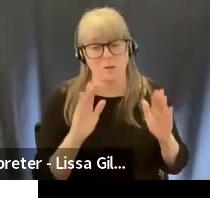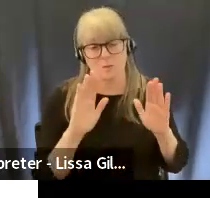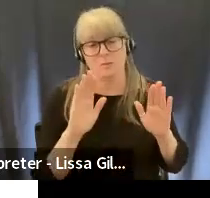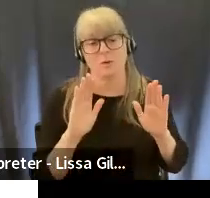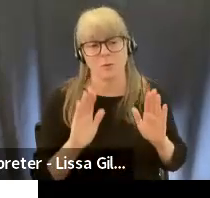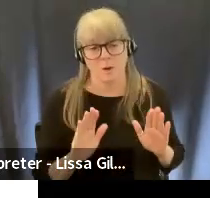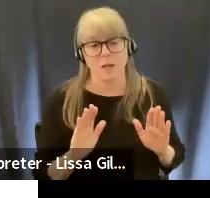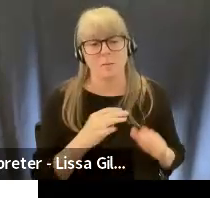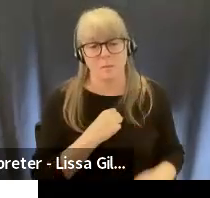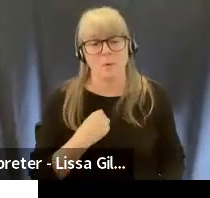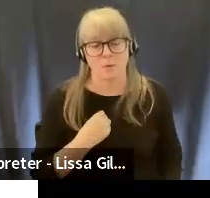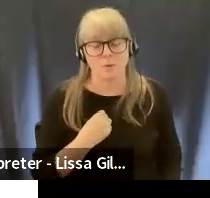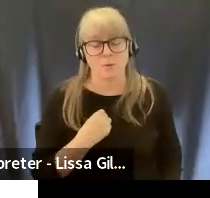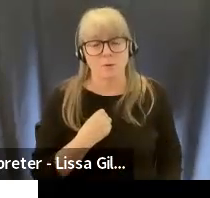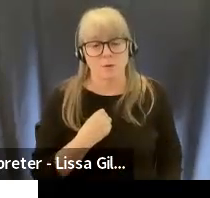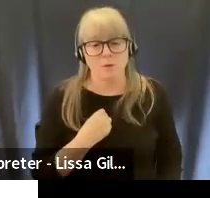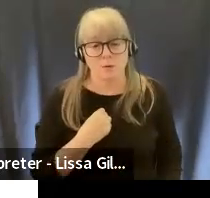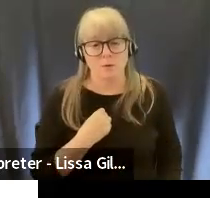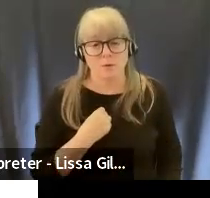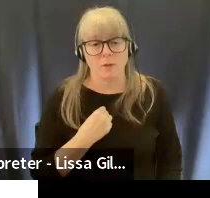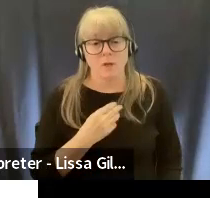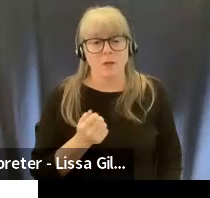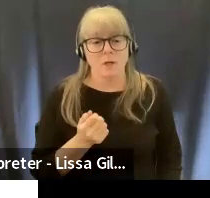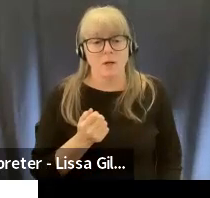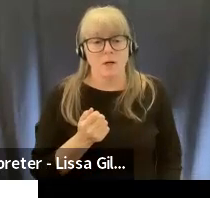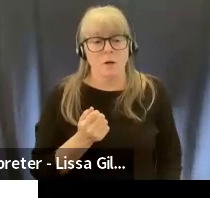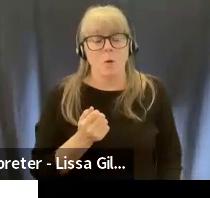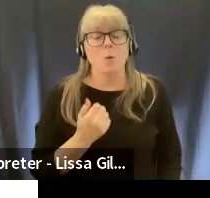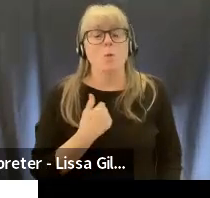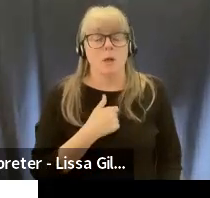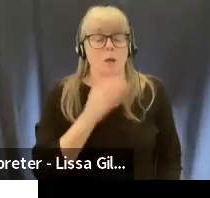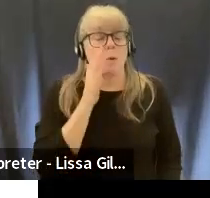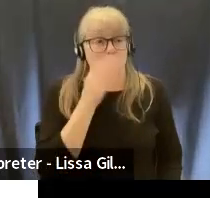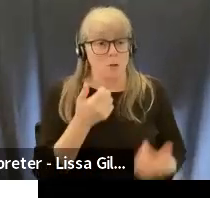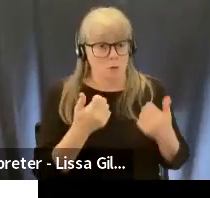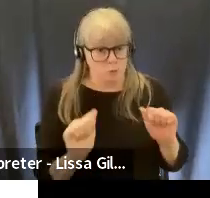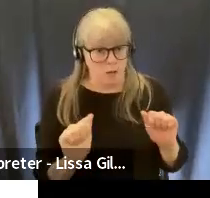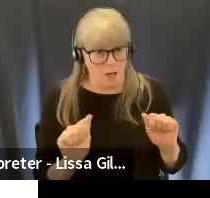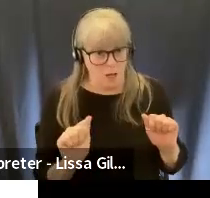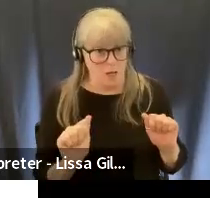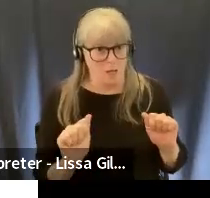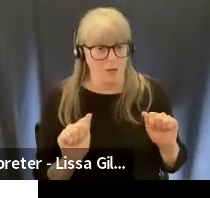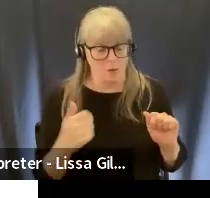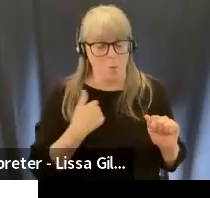So really, really, thank them for being such a great member of Mdac.